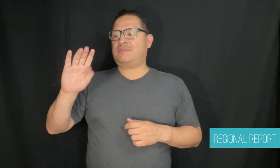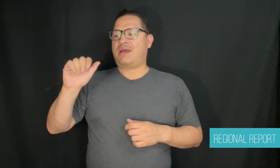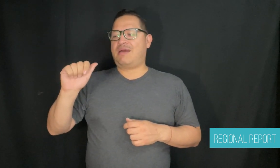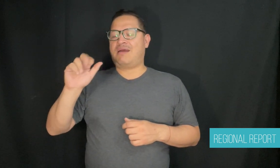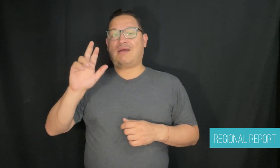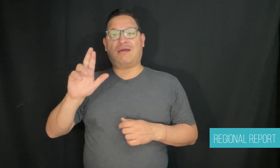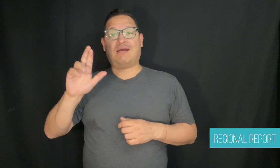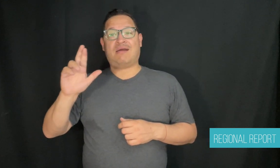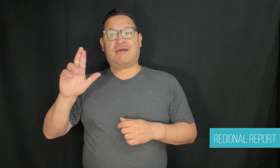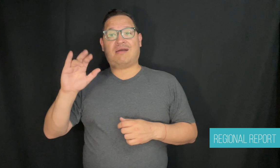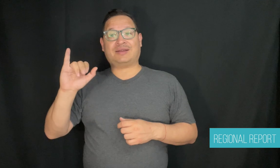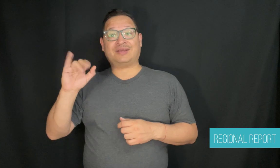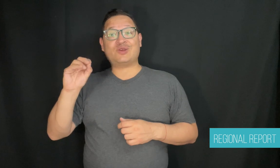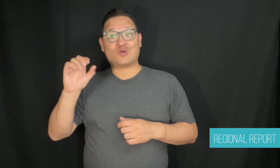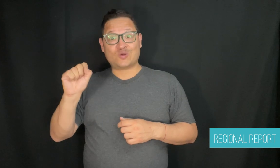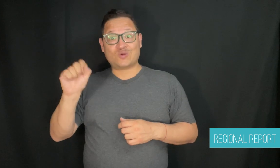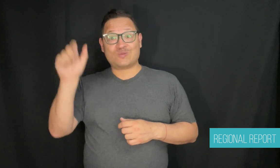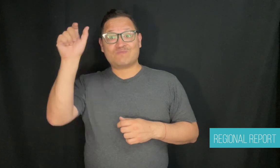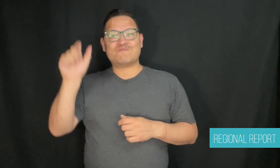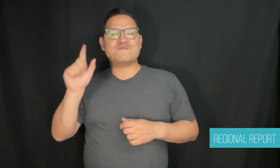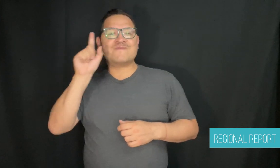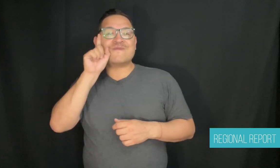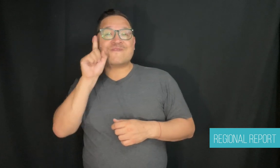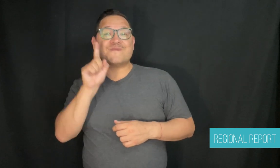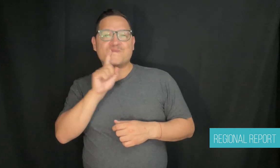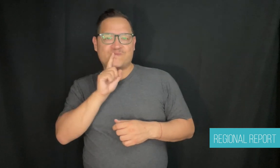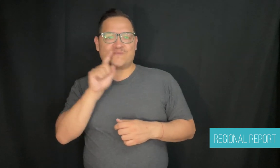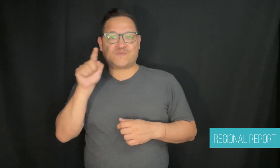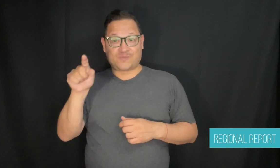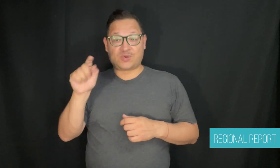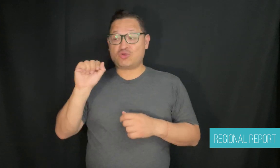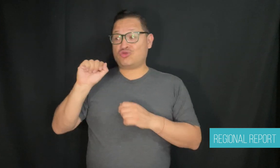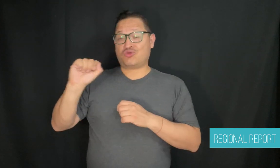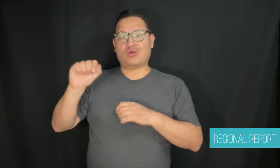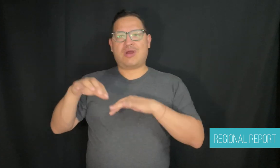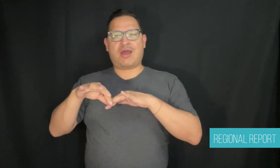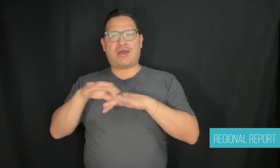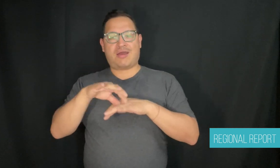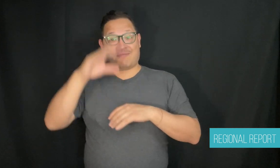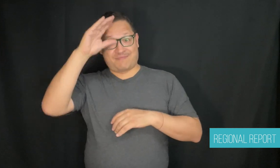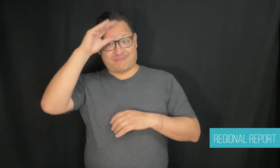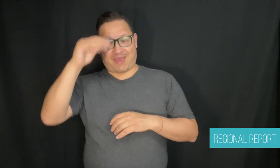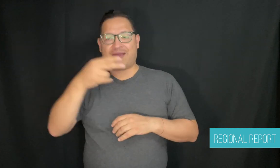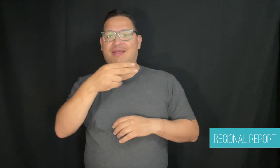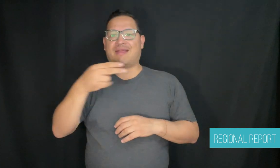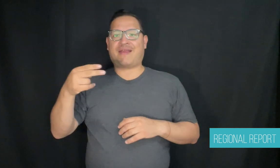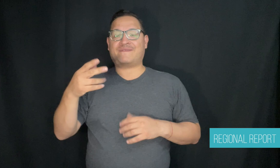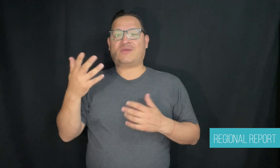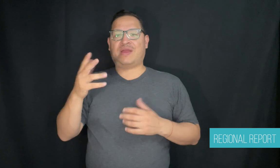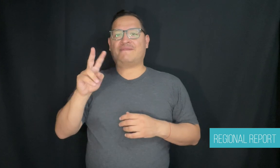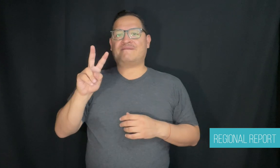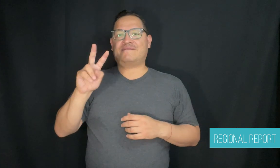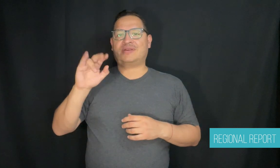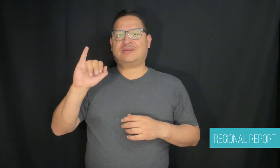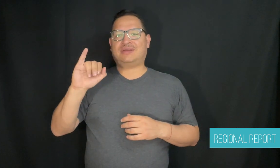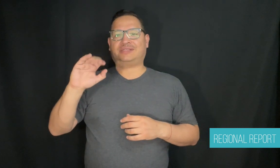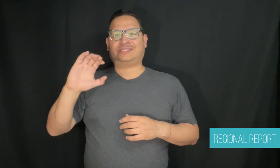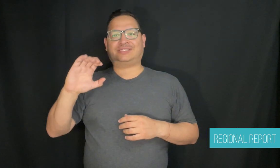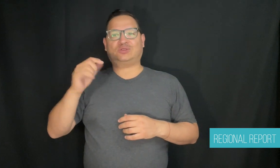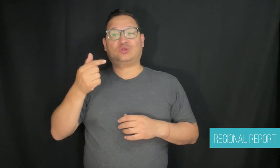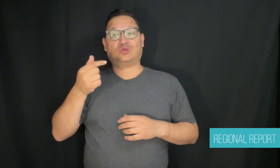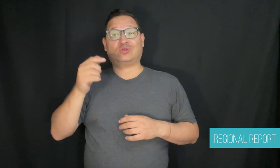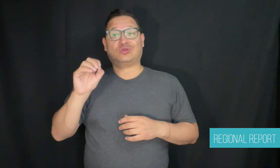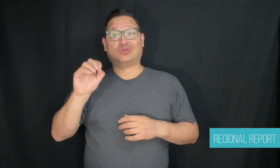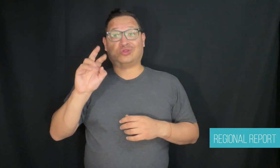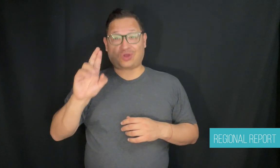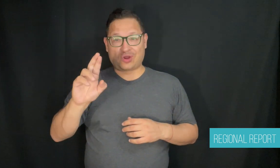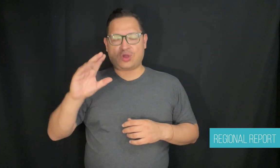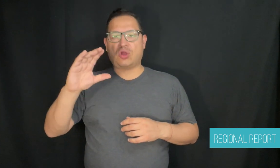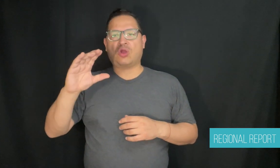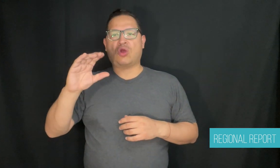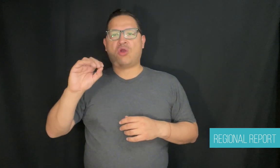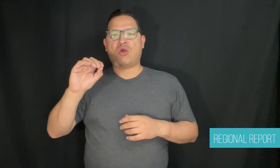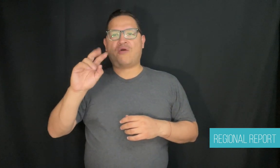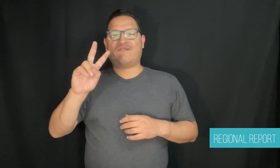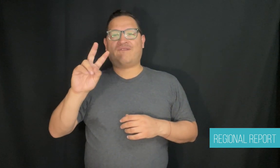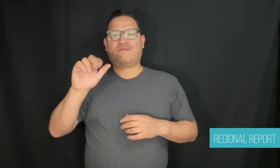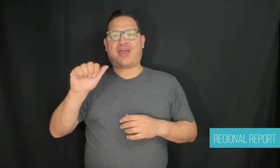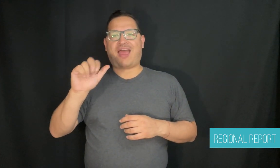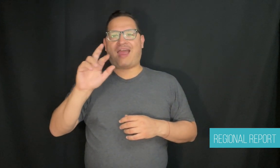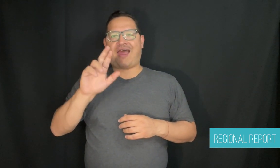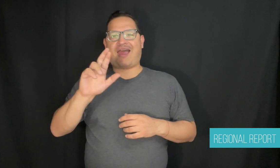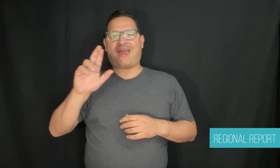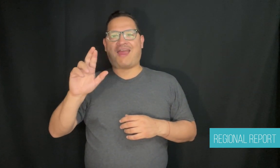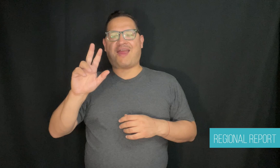his husband Victor Covarrubias opened a restaurant together